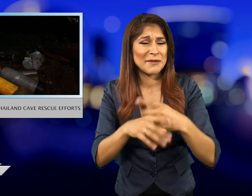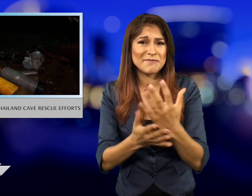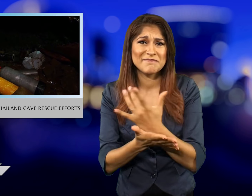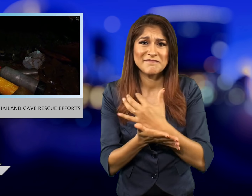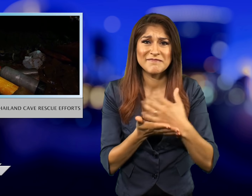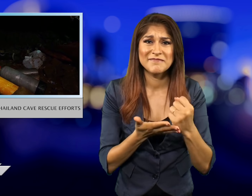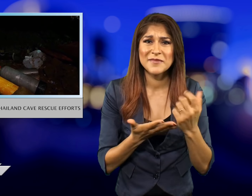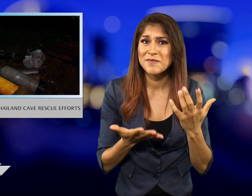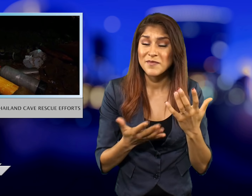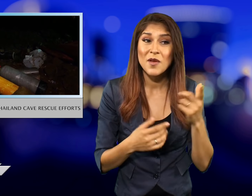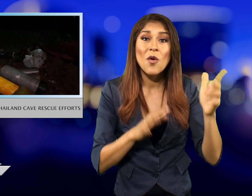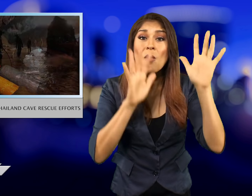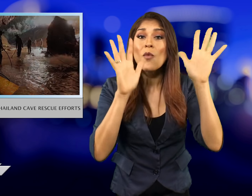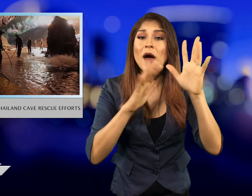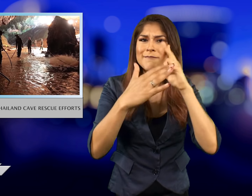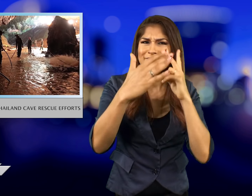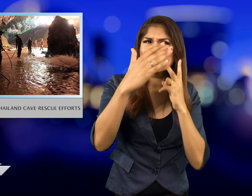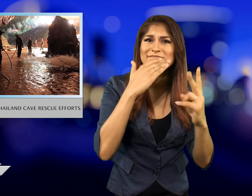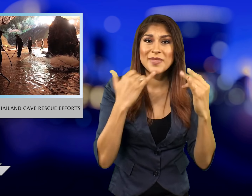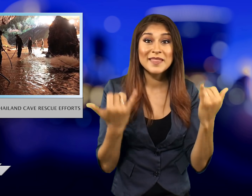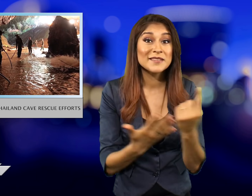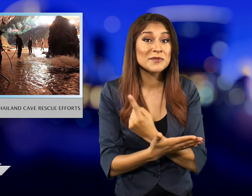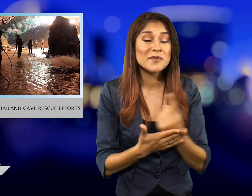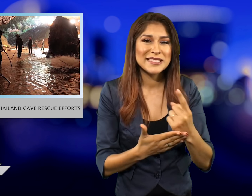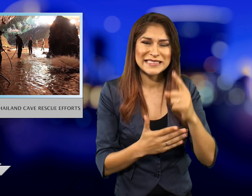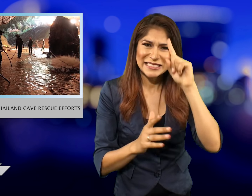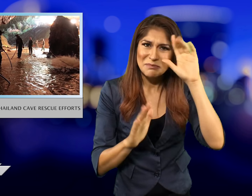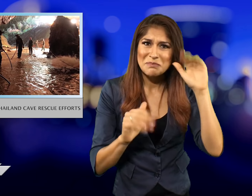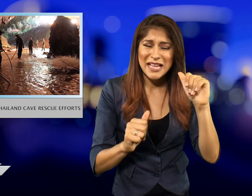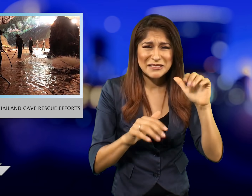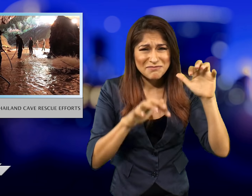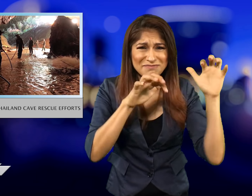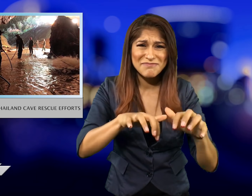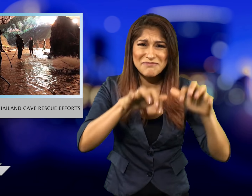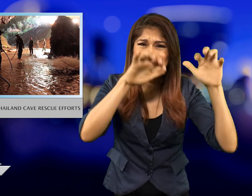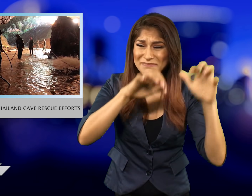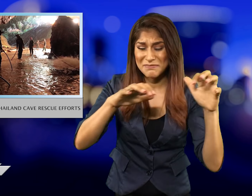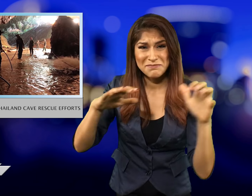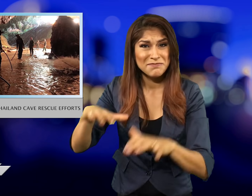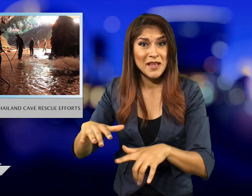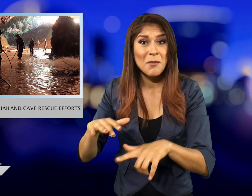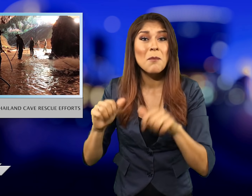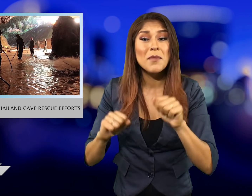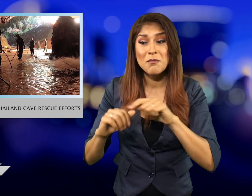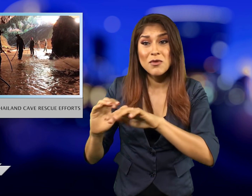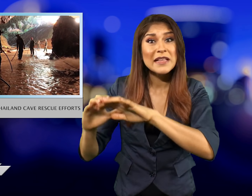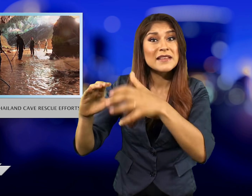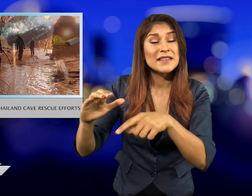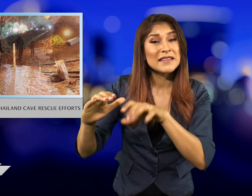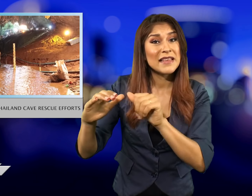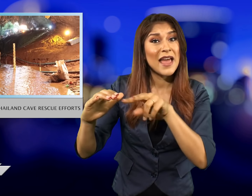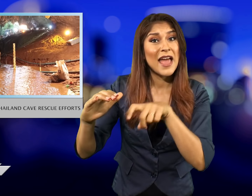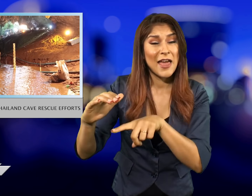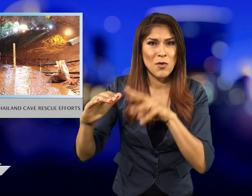for two weeks. Forecasters are expecting heavy rainfall this weekend, increasing the very real possibility